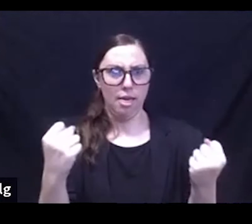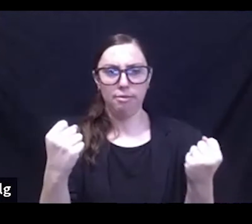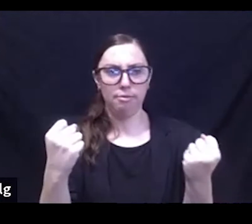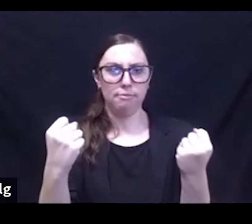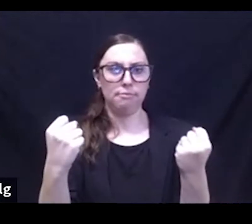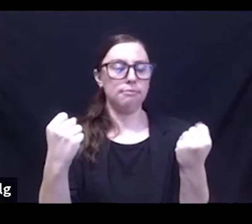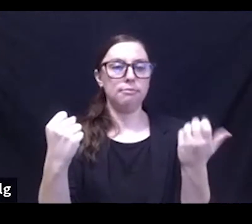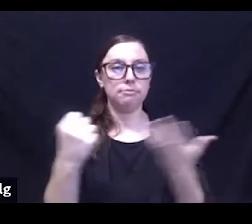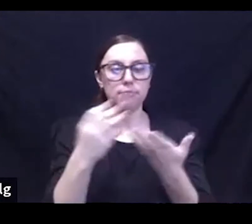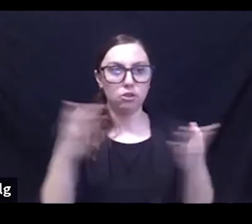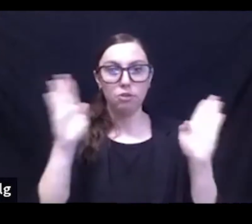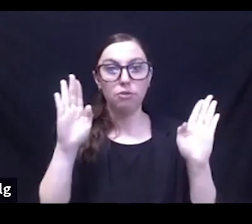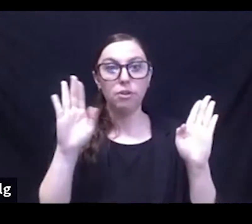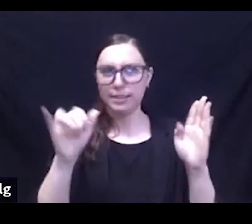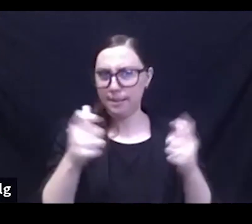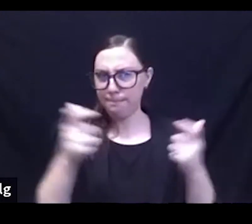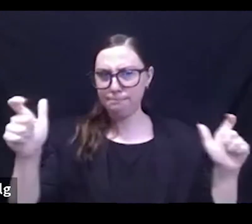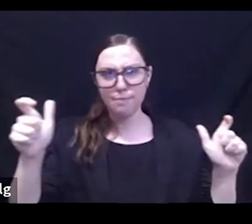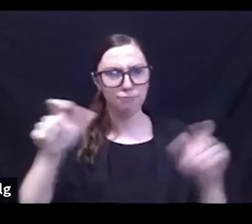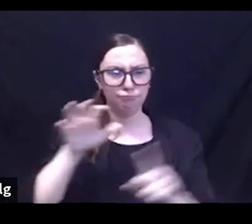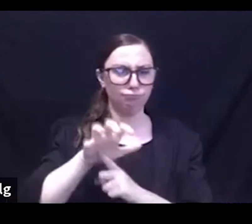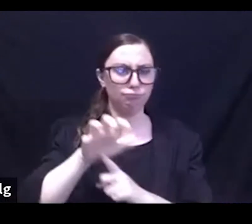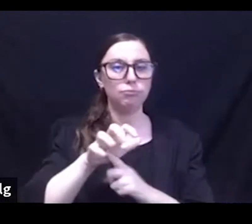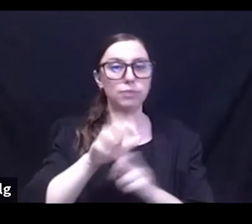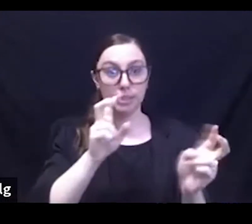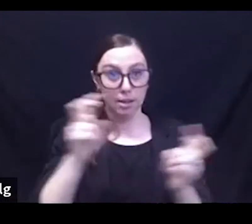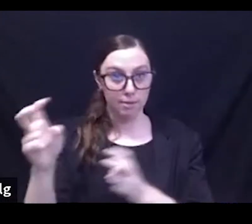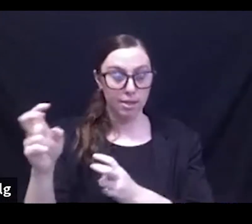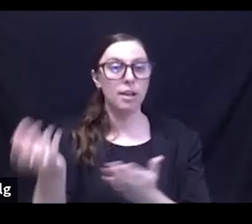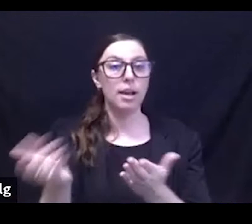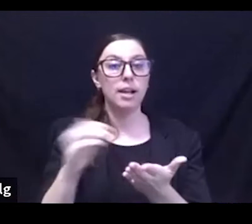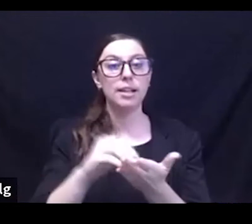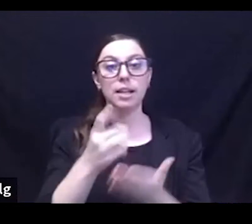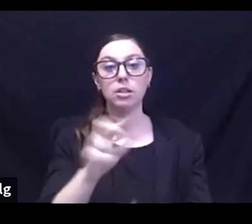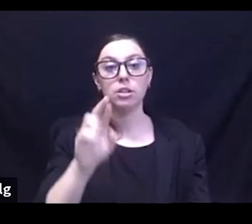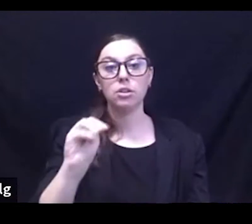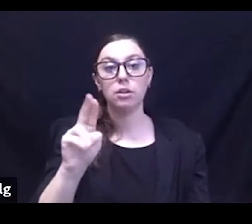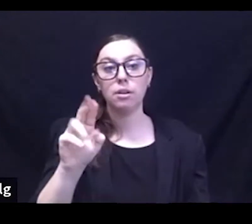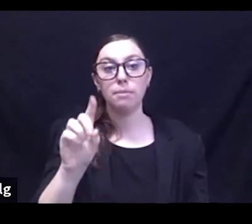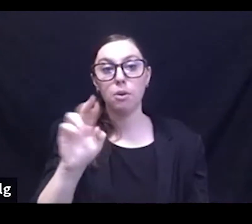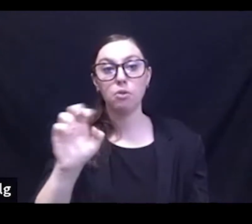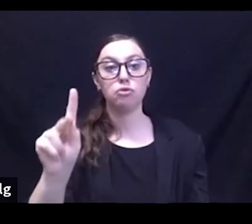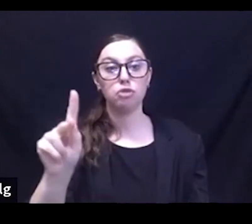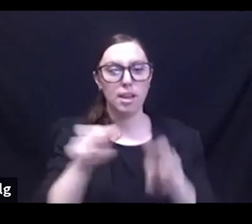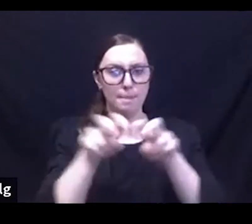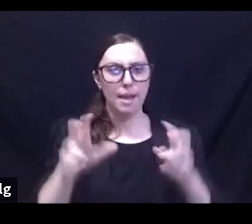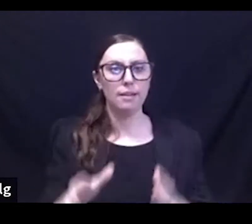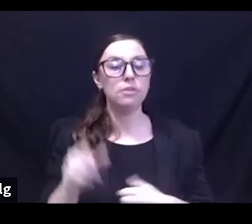large topic; and as I indicated, one of our panelists, Dr. Mudrick, has been working on this for